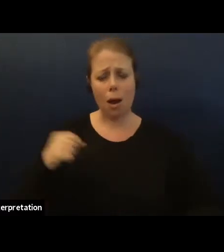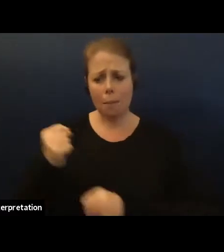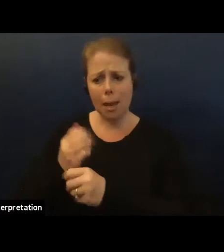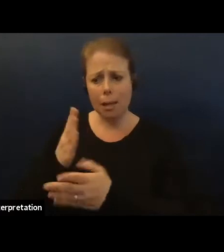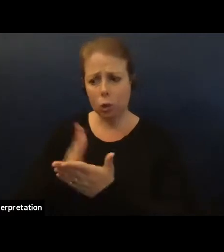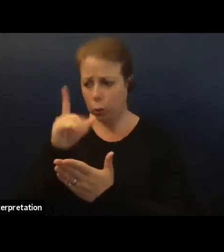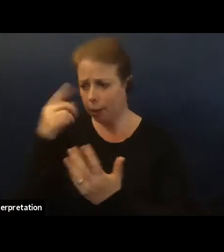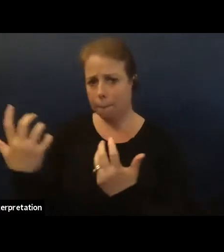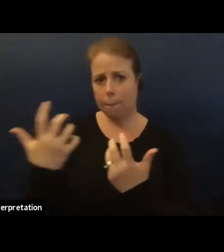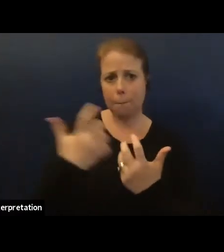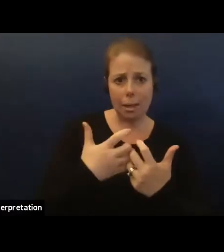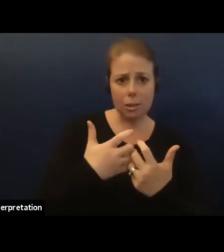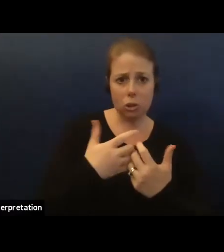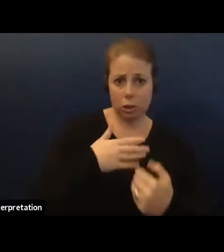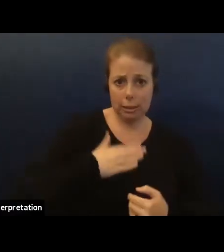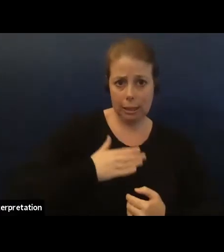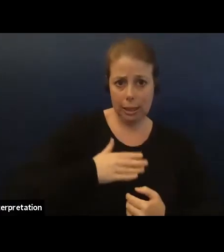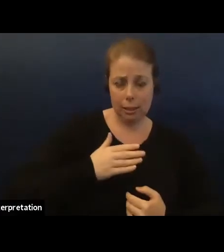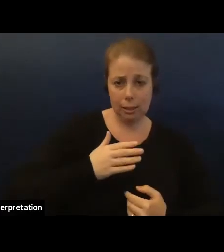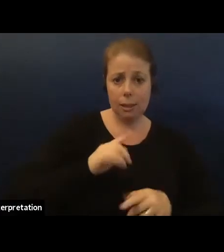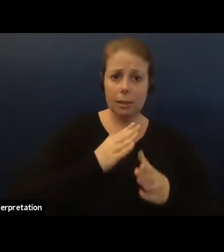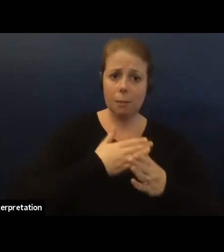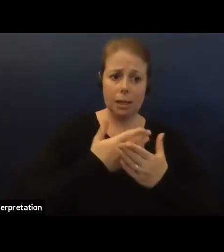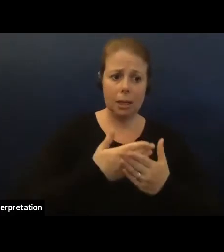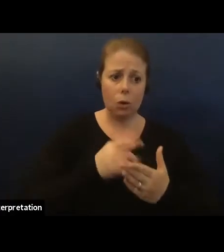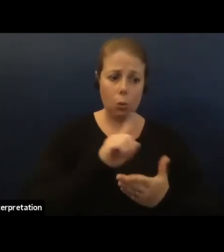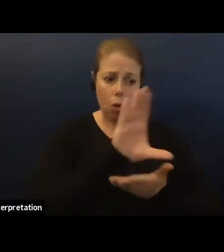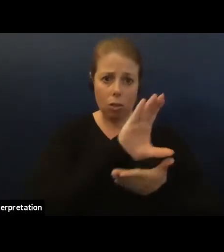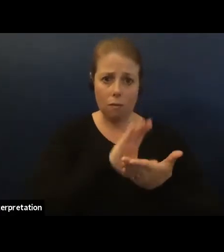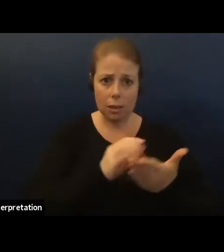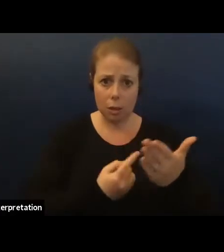we may not be able to offer everyone in the pool an opportunity to assess during their terms. But